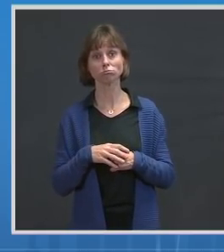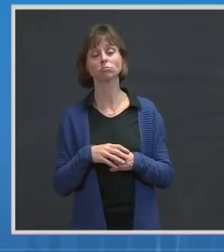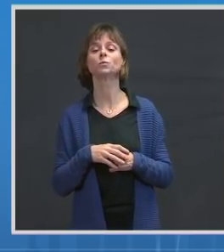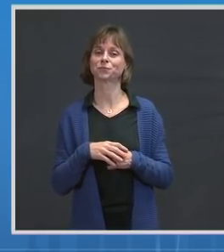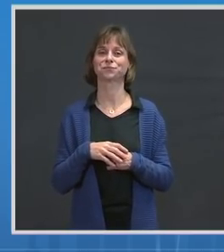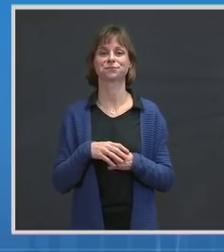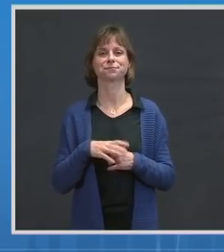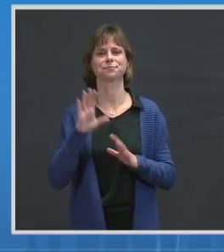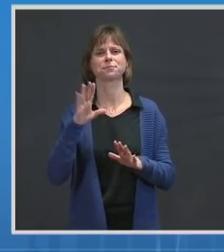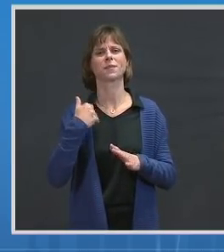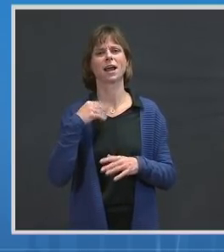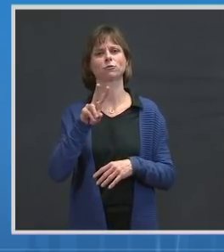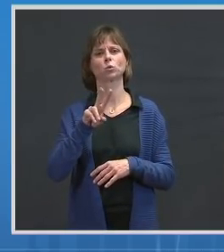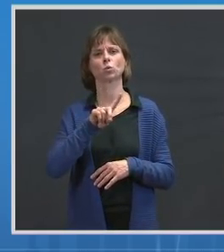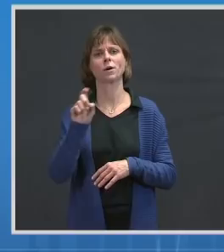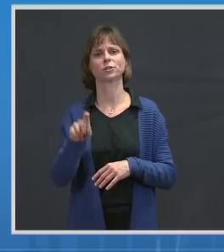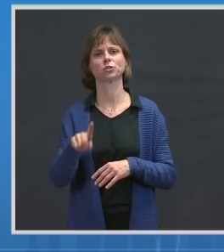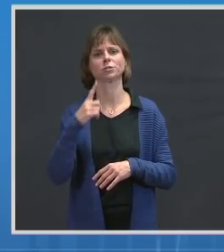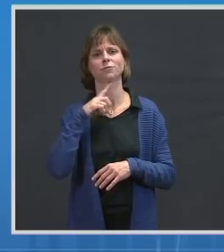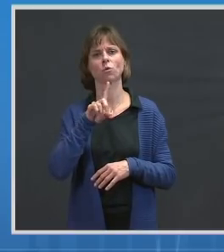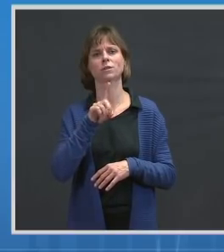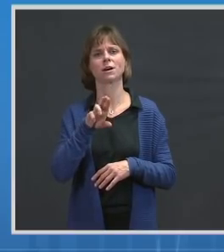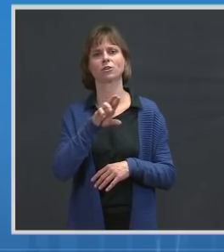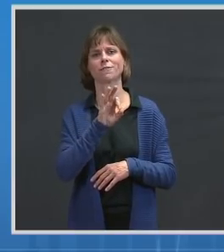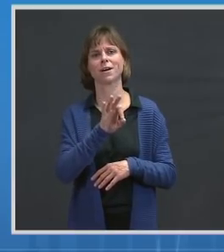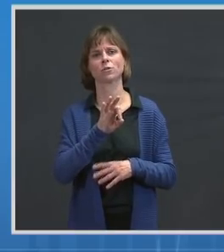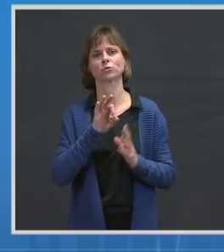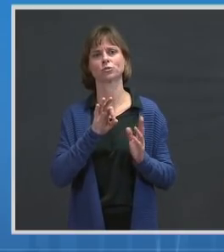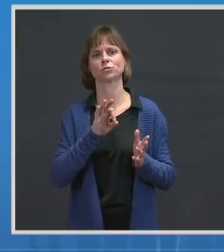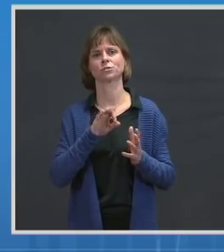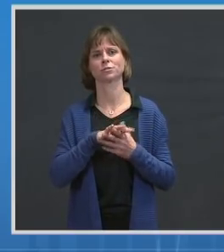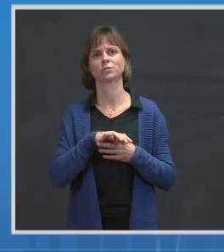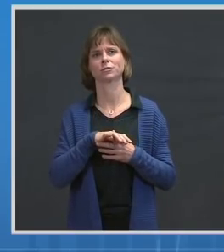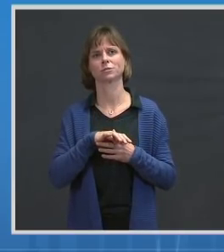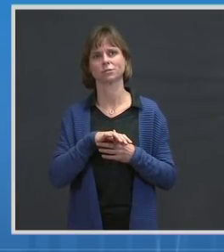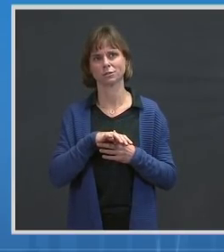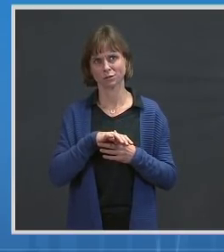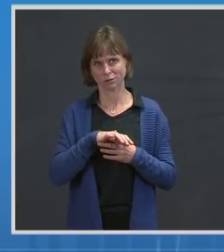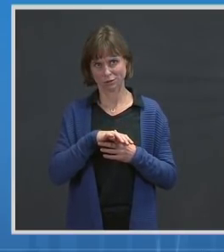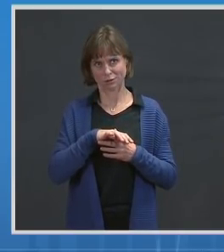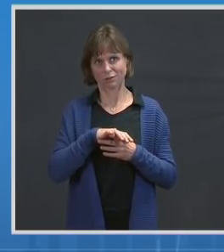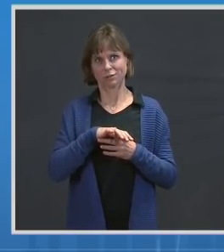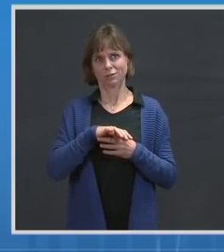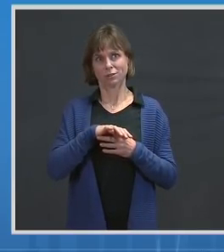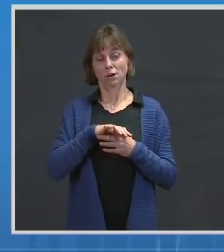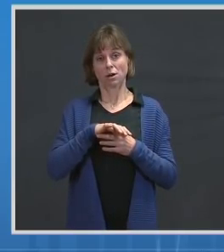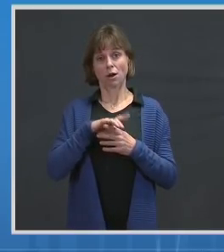Yeah, I have two questions for Dr. Fauci, but obviously any of you can chime in if you like. First of all, I'm wondering